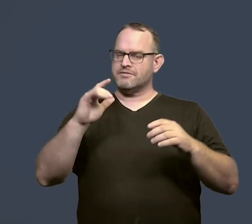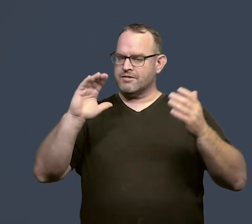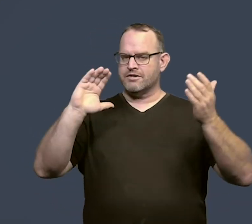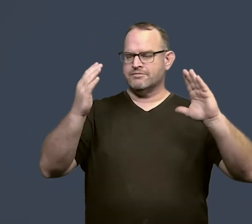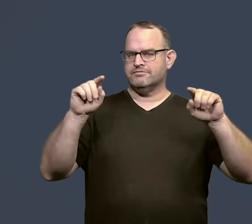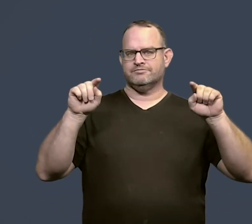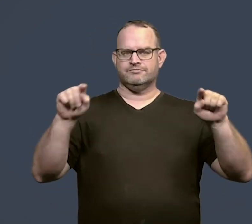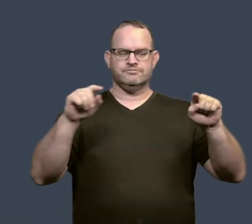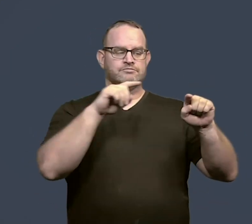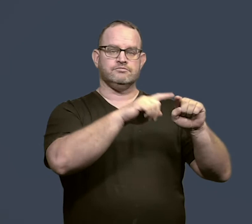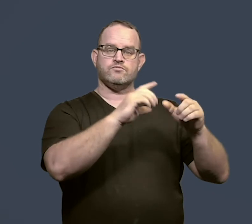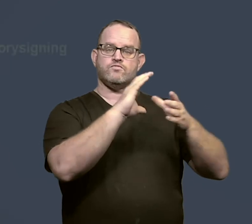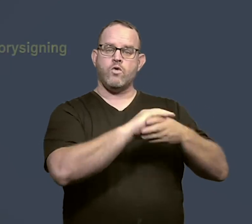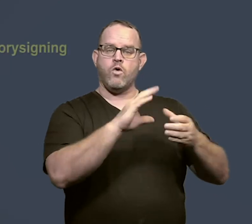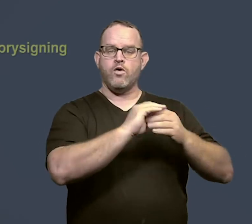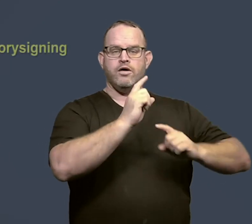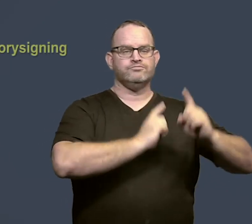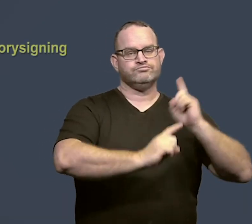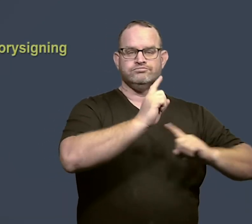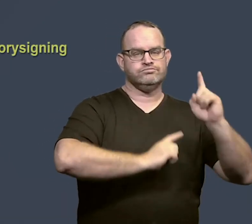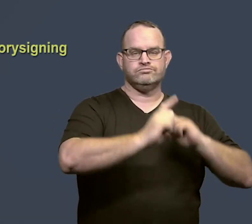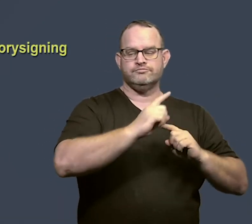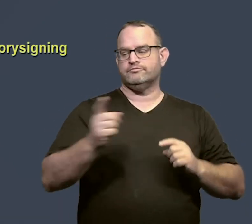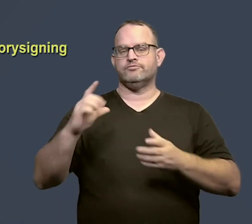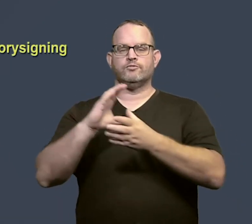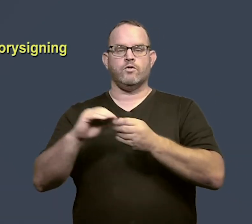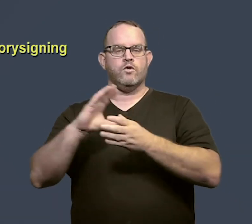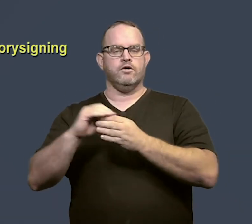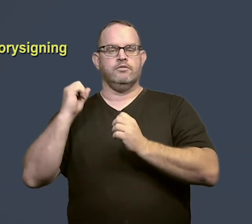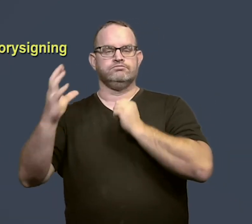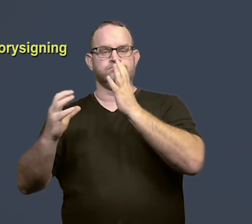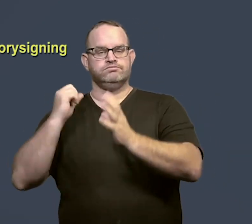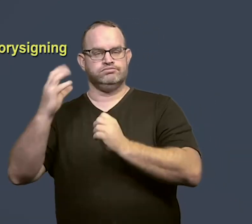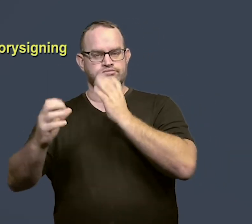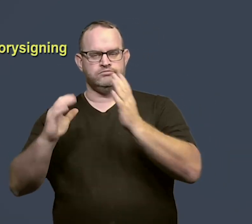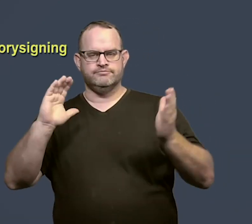the distinction between storytelling and story signing,